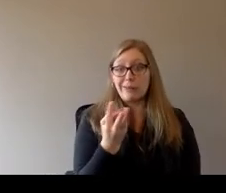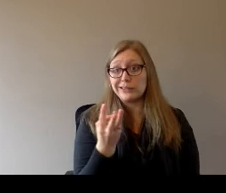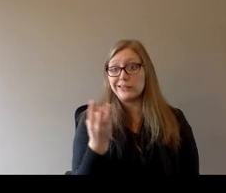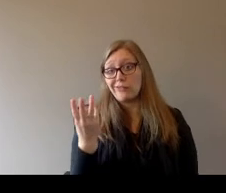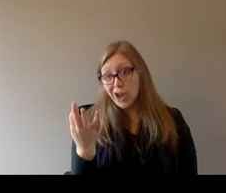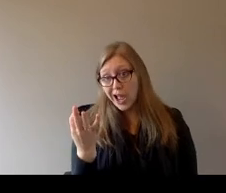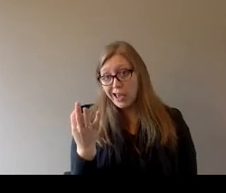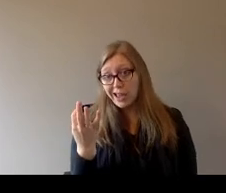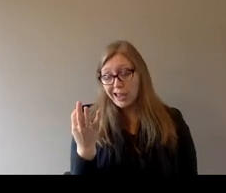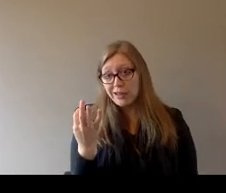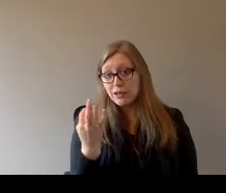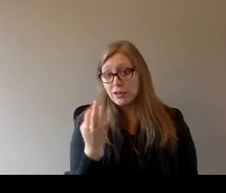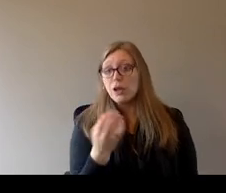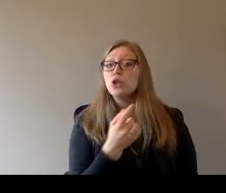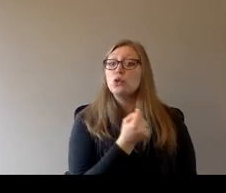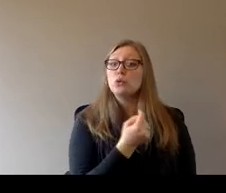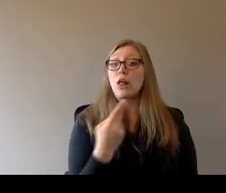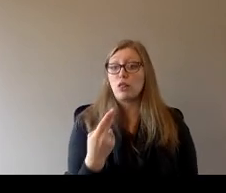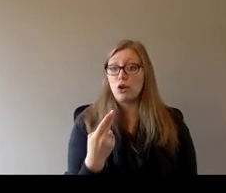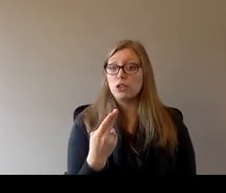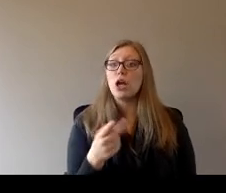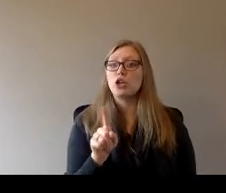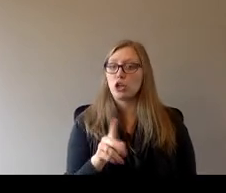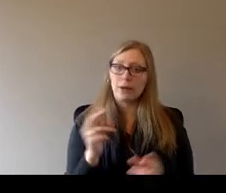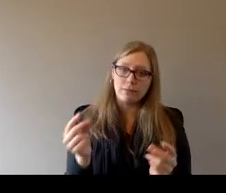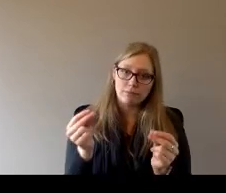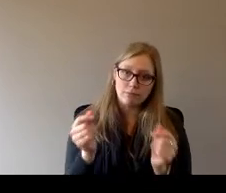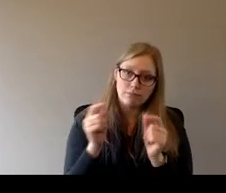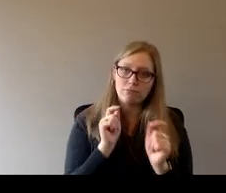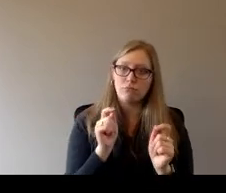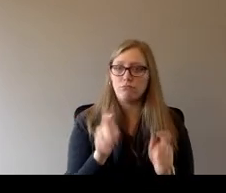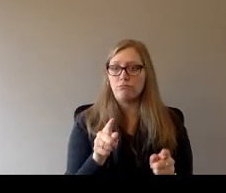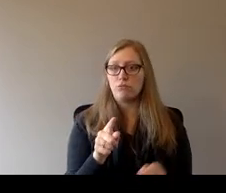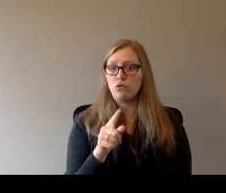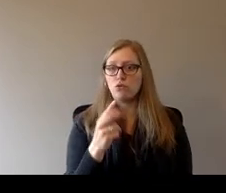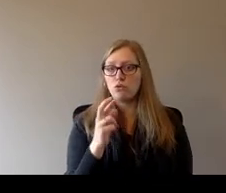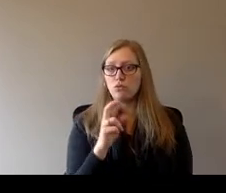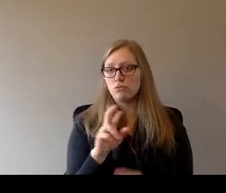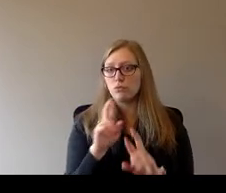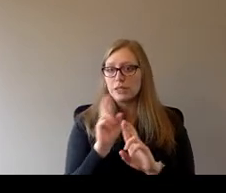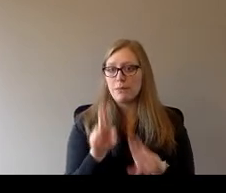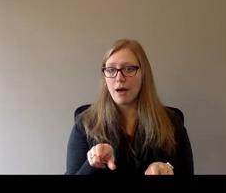But personal communication, any questions that you are confused about, assignments that